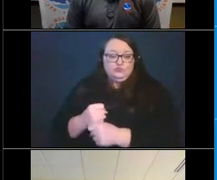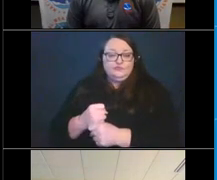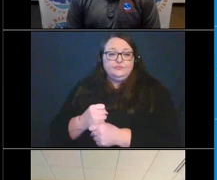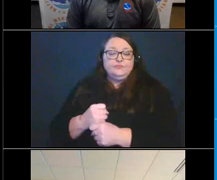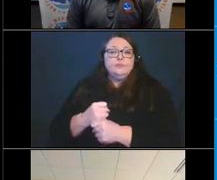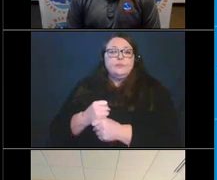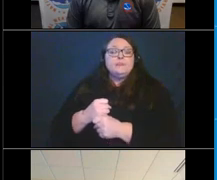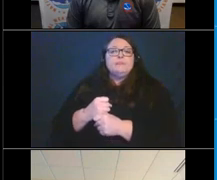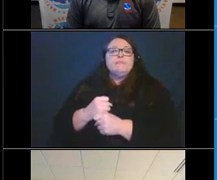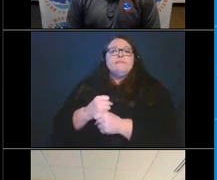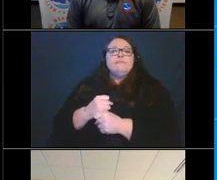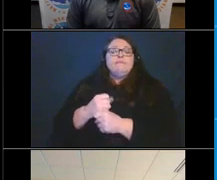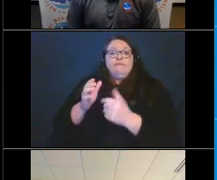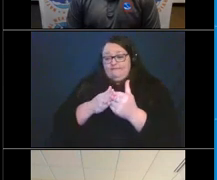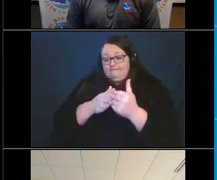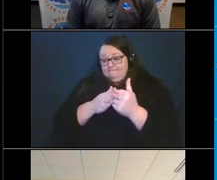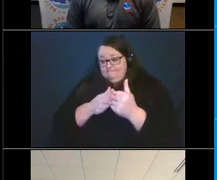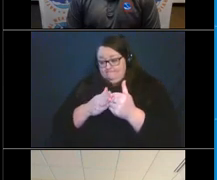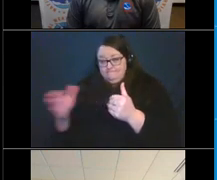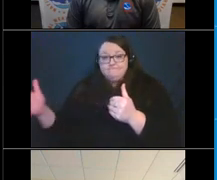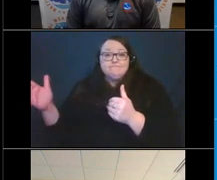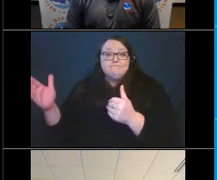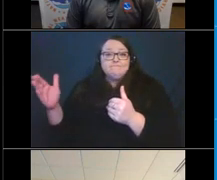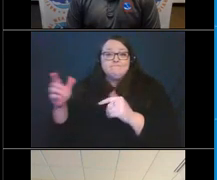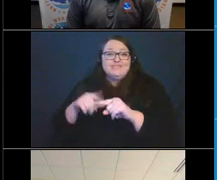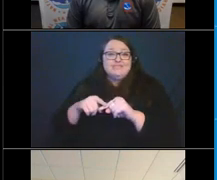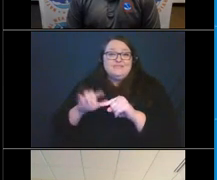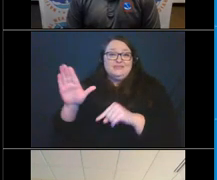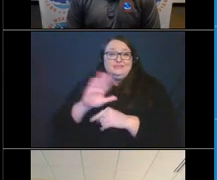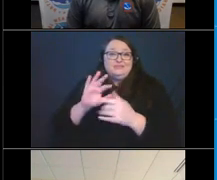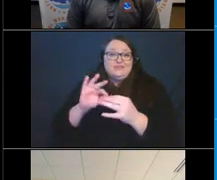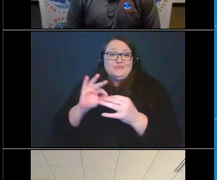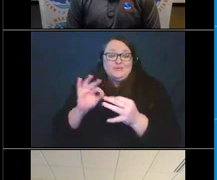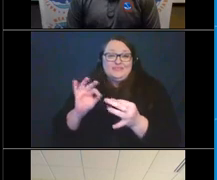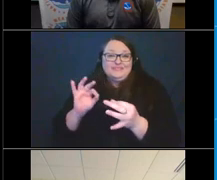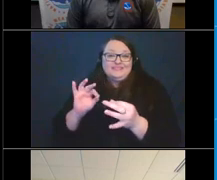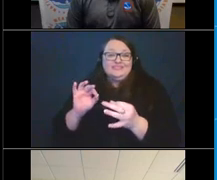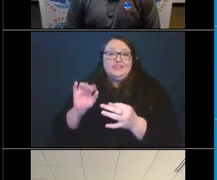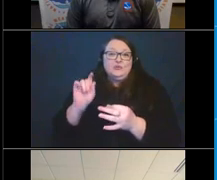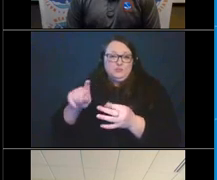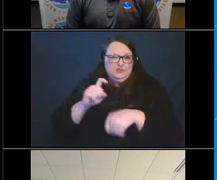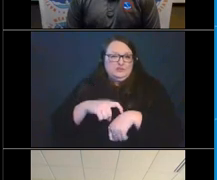what we do after that actually depends on what the comments are. We need time to evaluate,